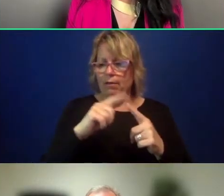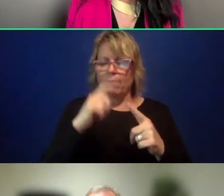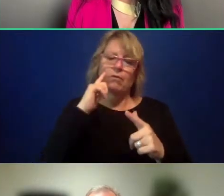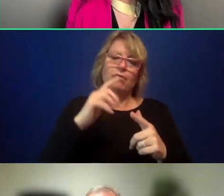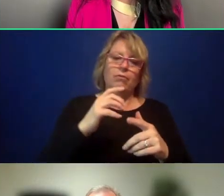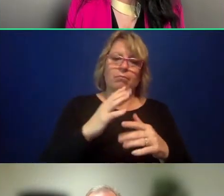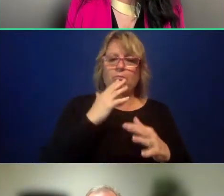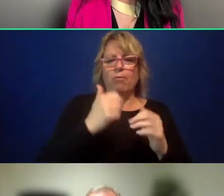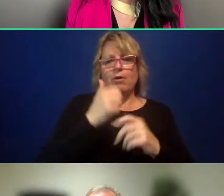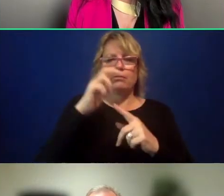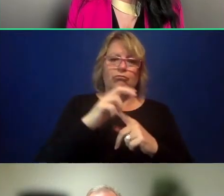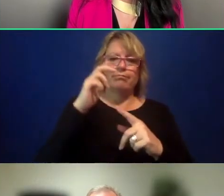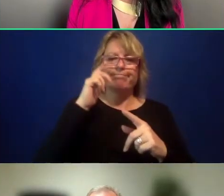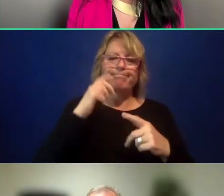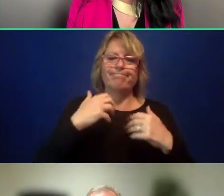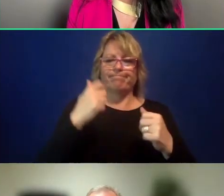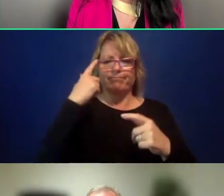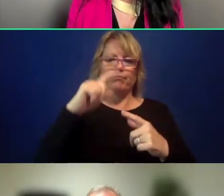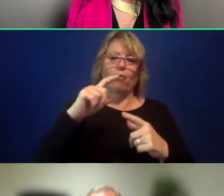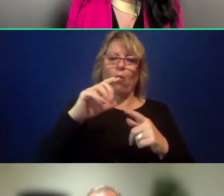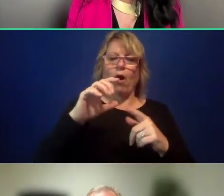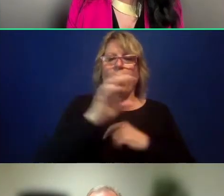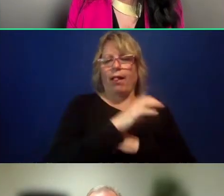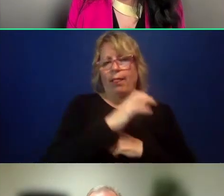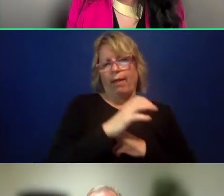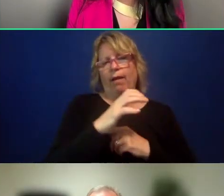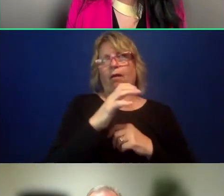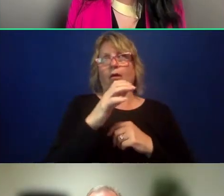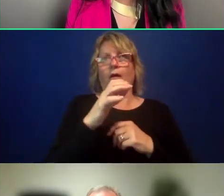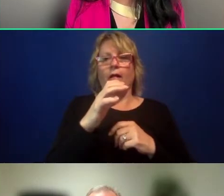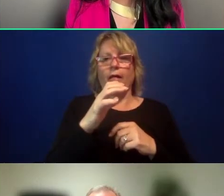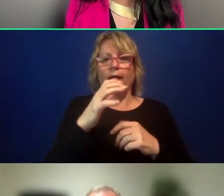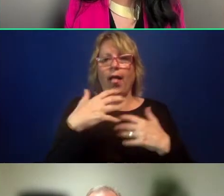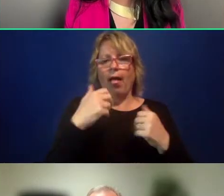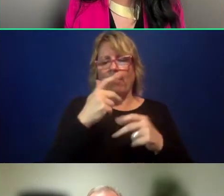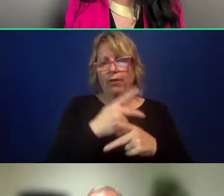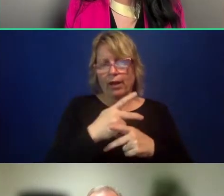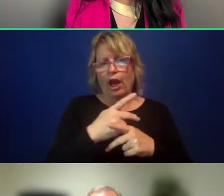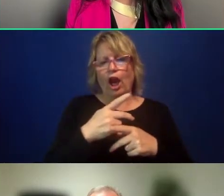experiences and clinical outcomes for patients at Stanford Health Care. During the pandemic,